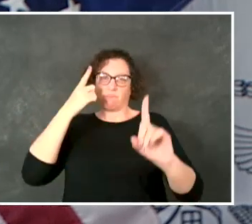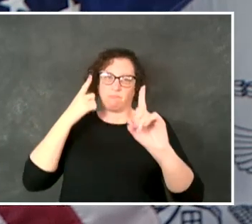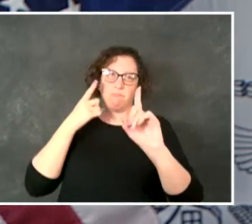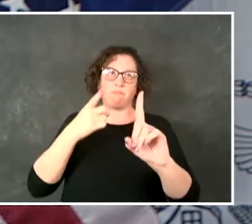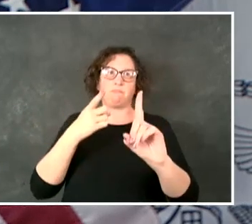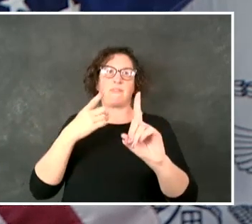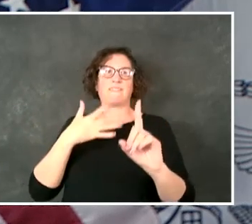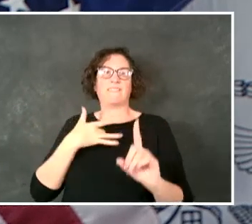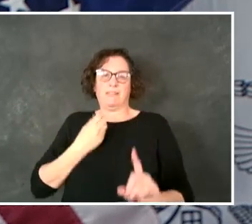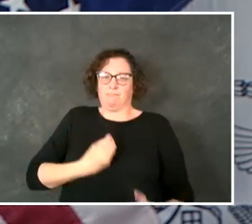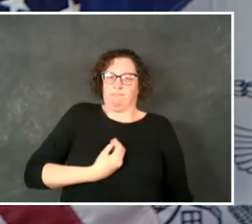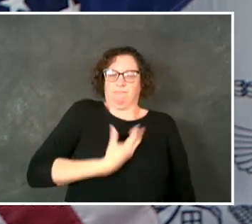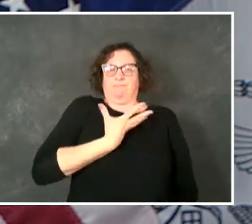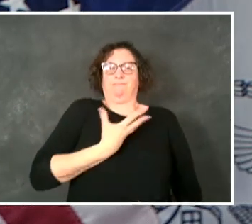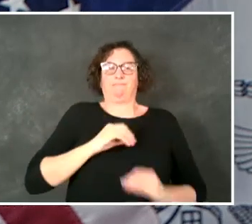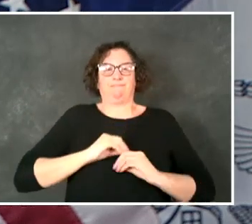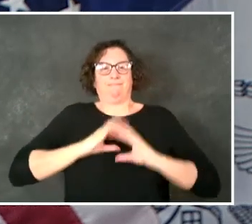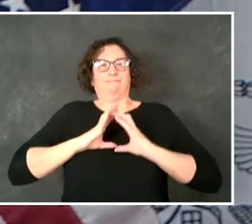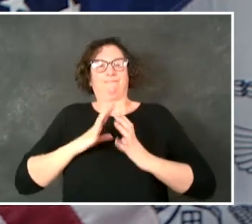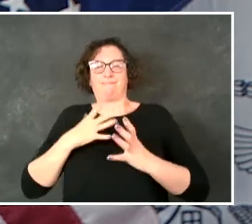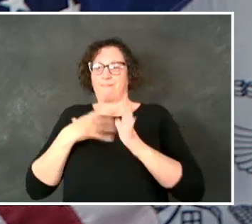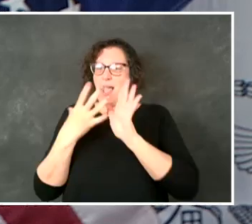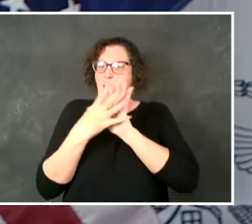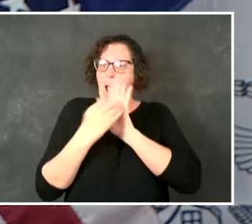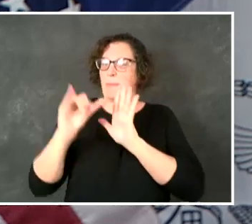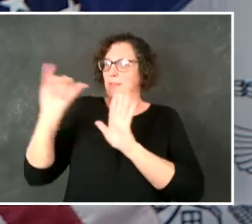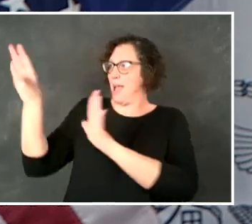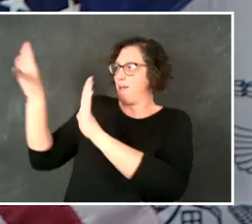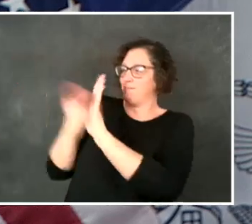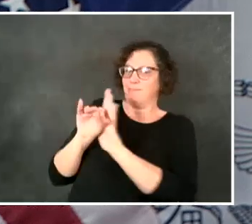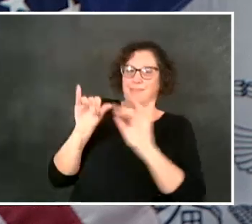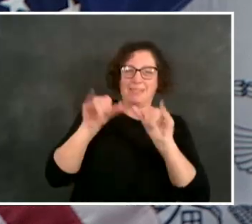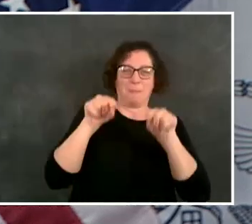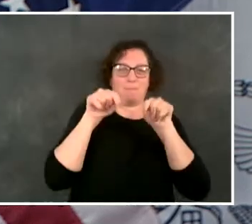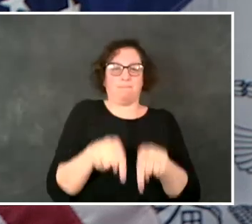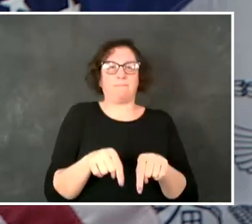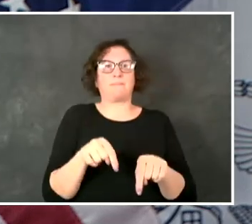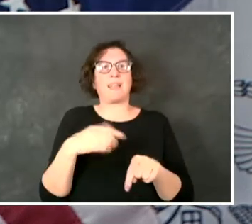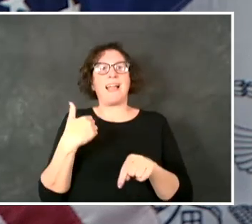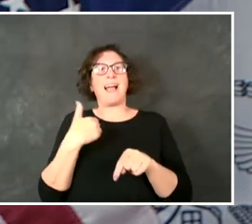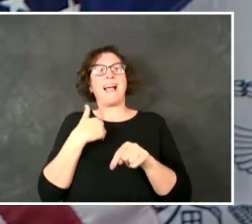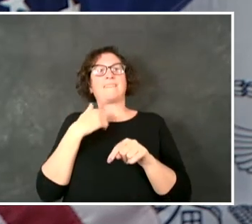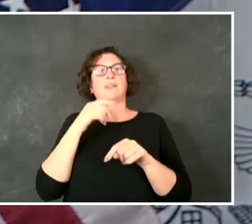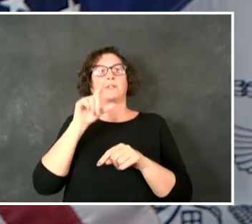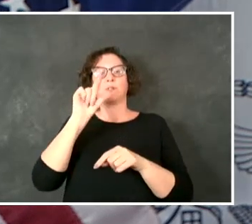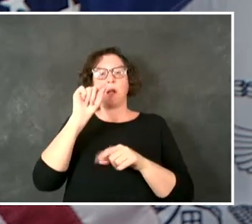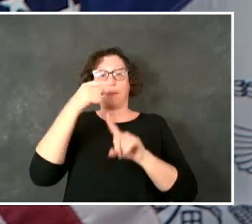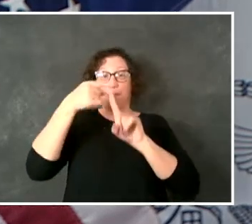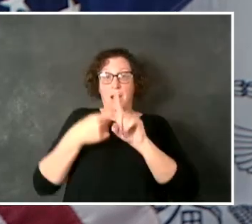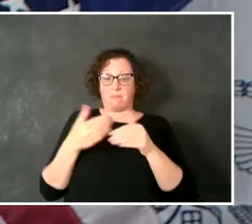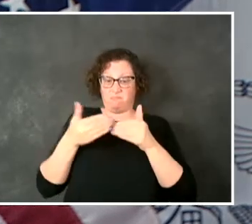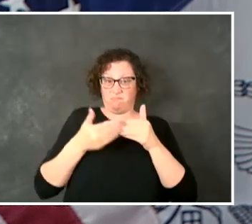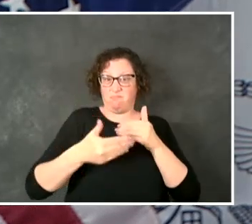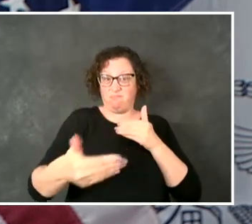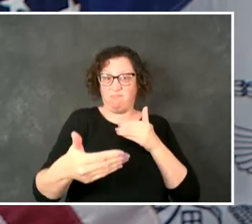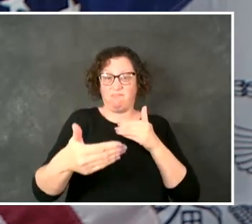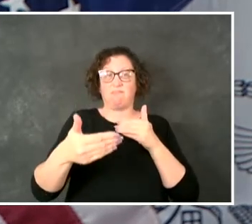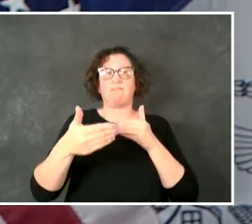ASPIRE TO START. I'VE ONLY GOT 20